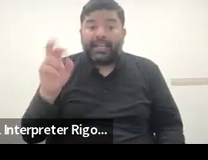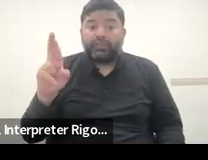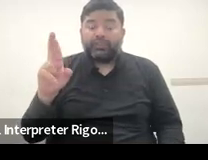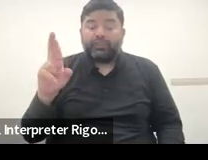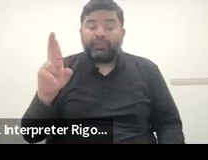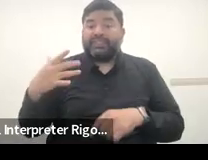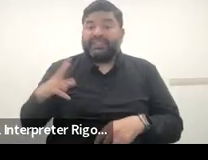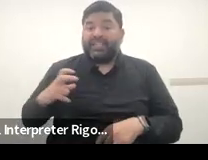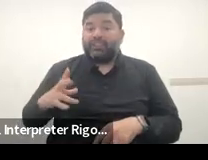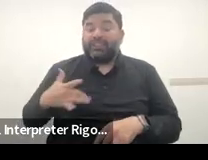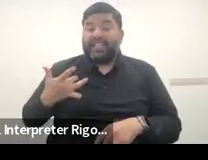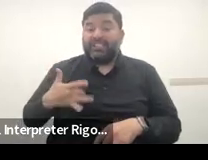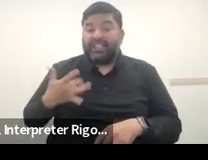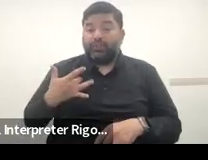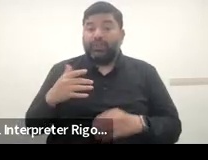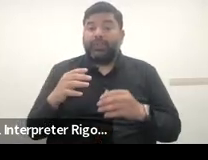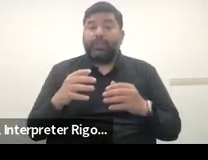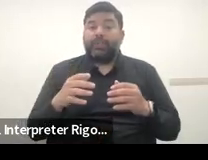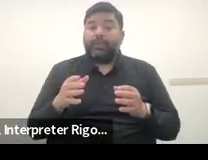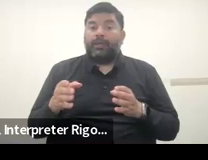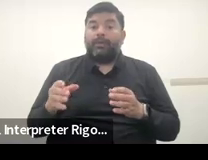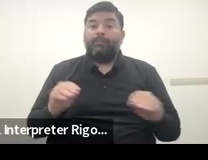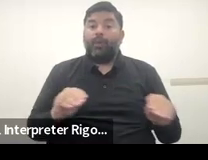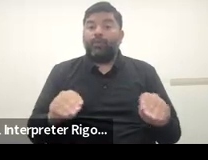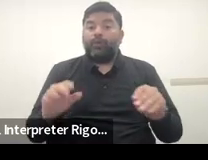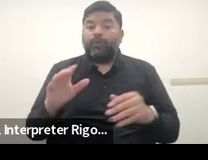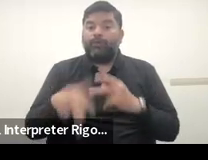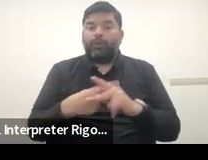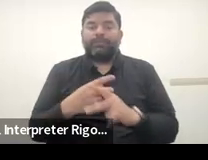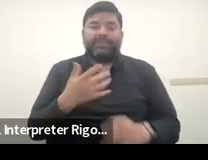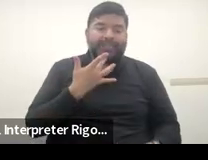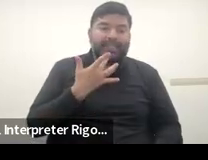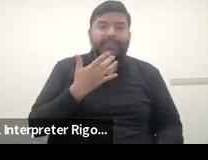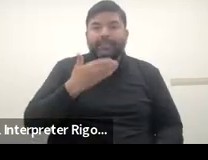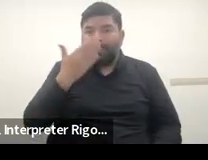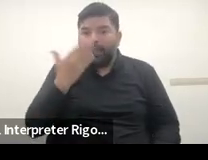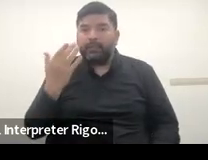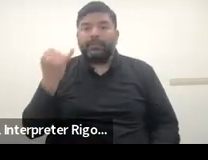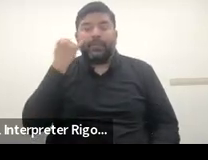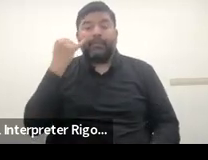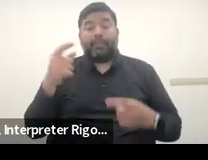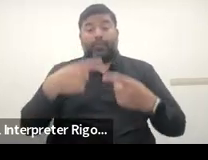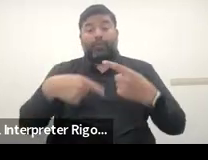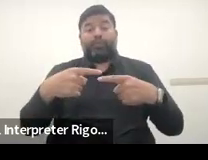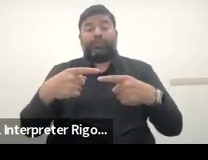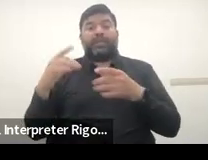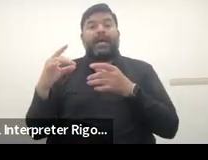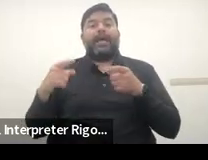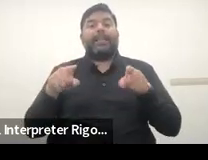and smell and sight like how— whether words are aligned with those senses. LIWC and Empath